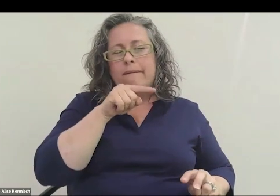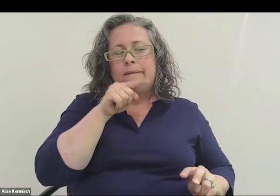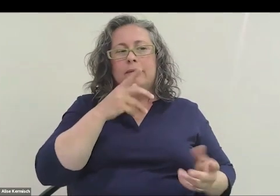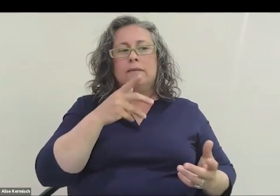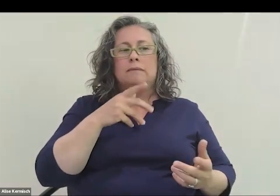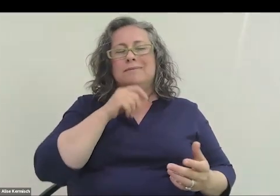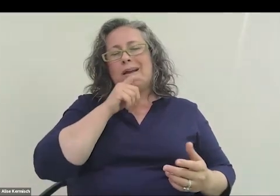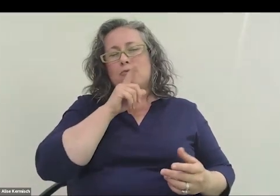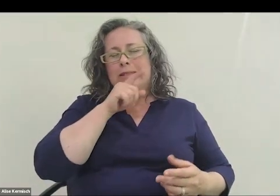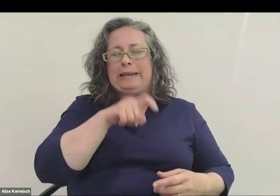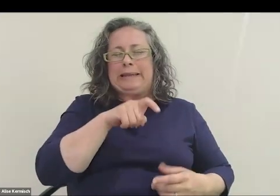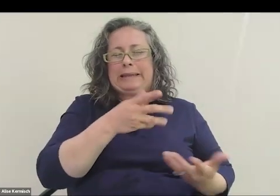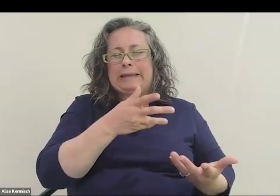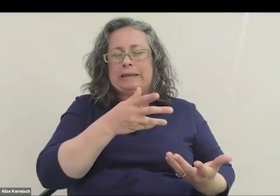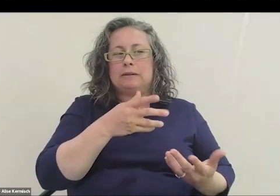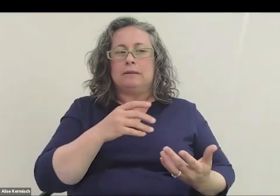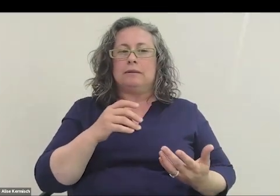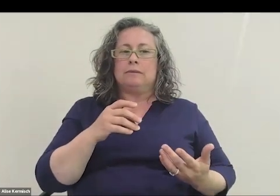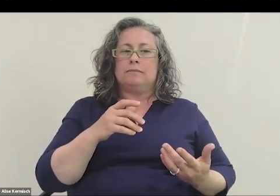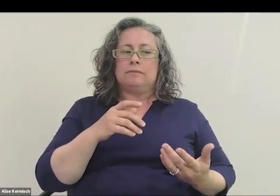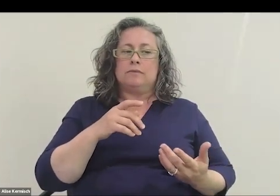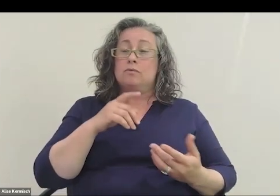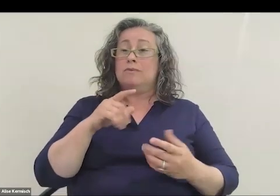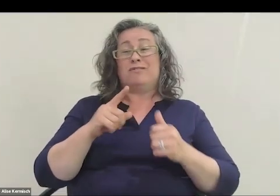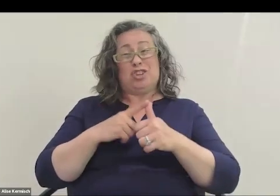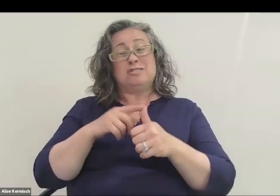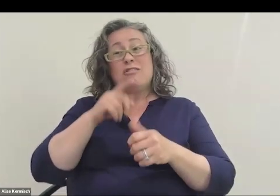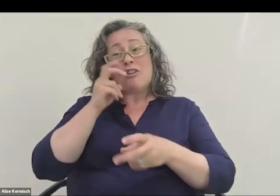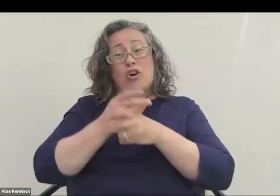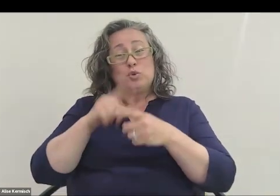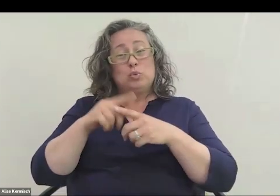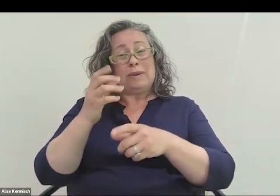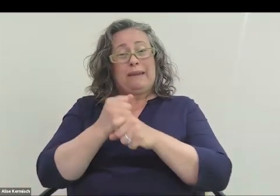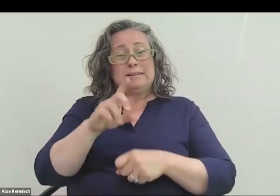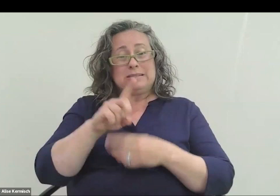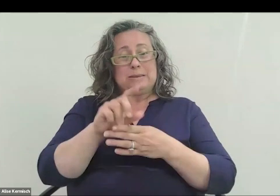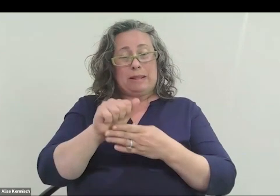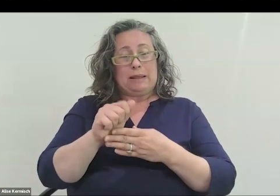what they're being given. It's really hard, A, to get on disability payments or benefits because they scrutinize you